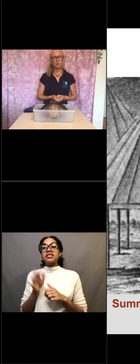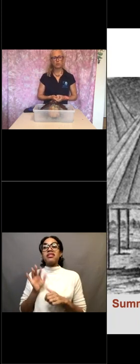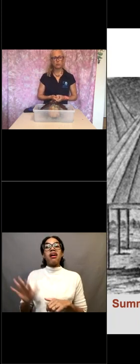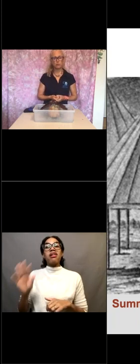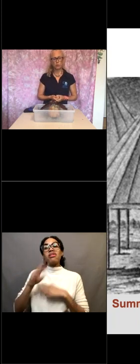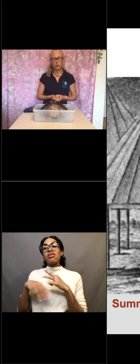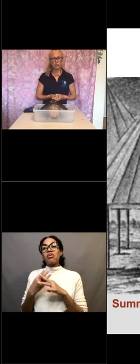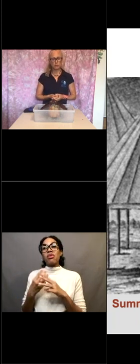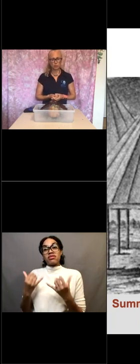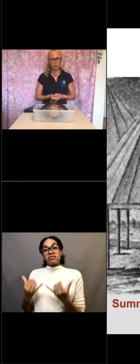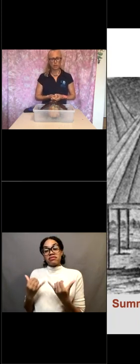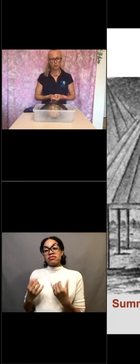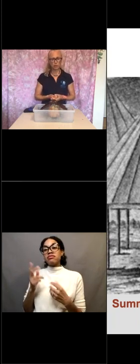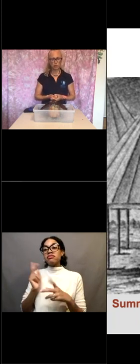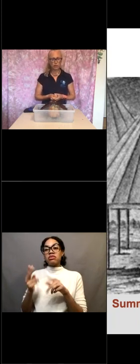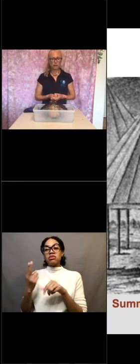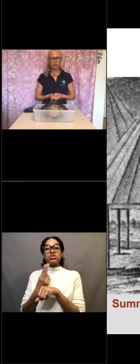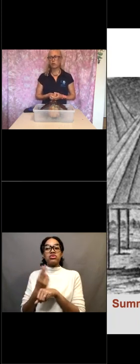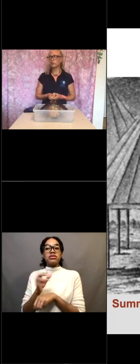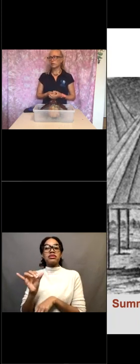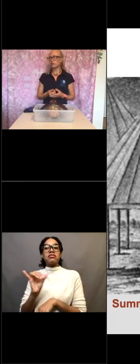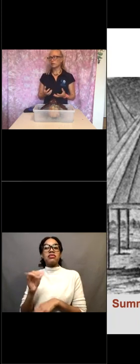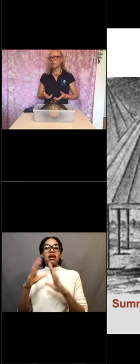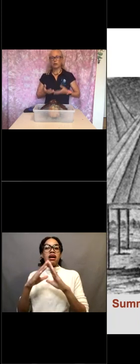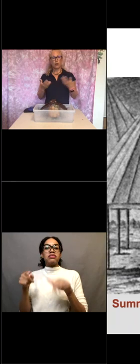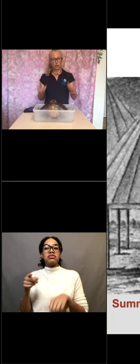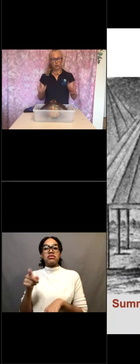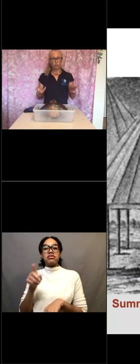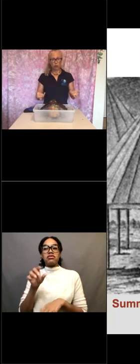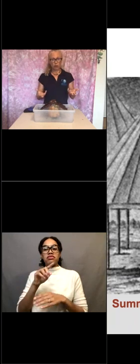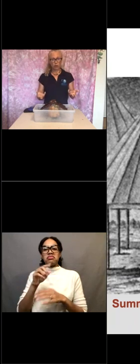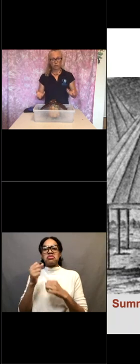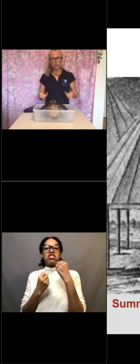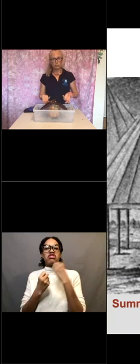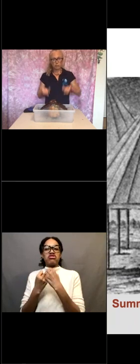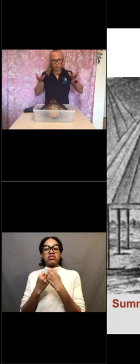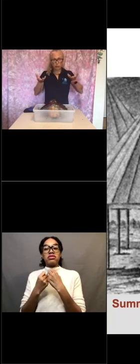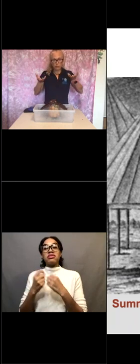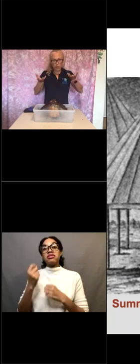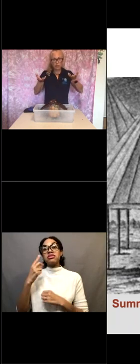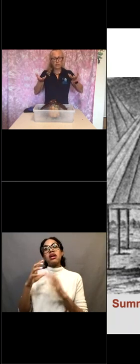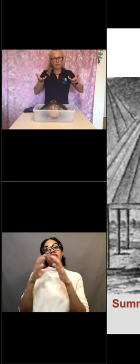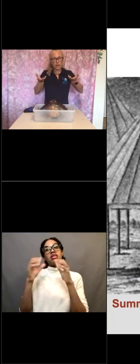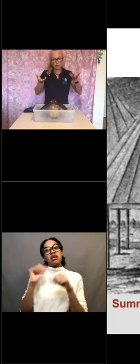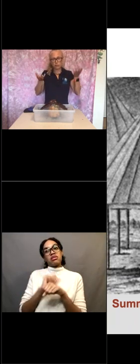people do similar type of work and of course it's a lot of work to build, to elevate the house.